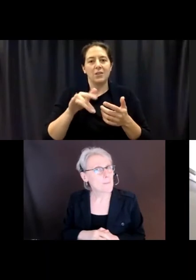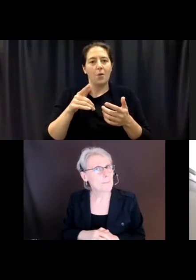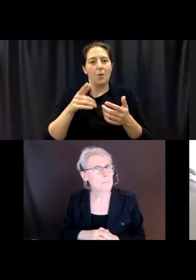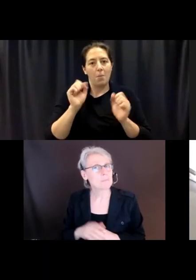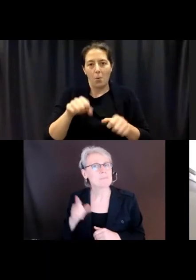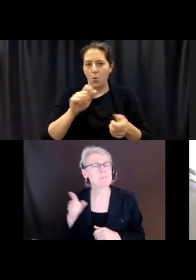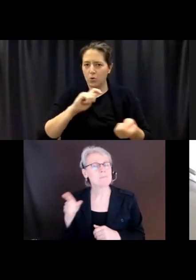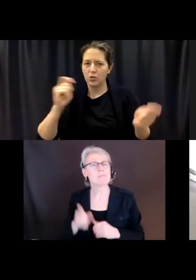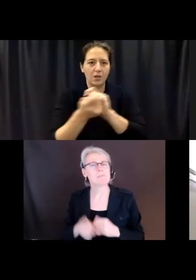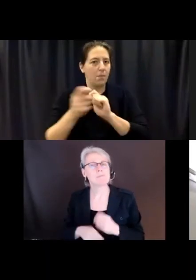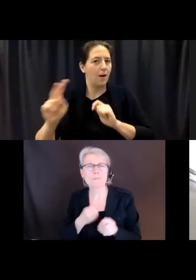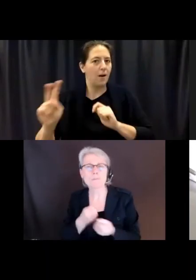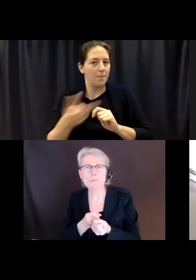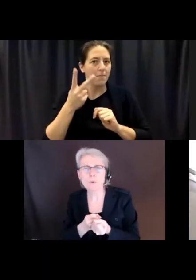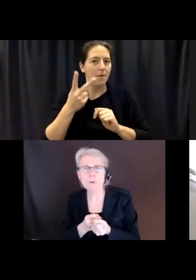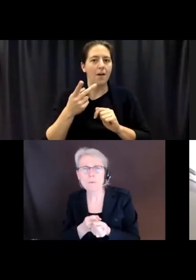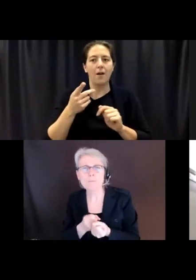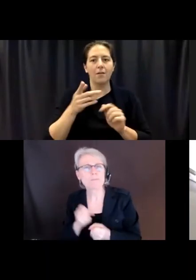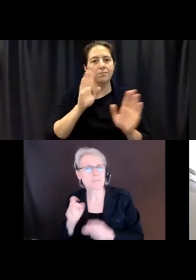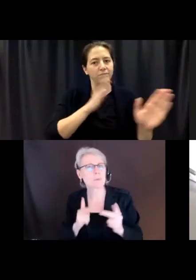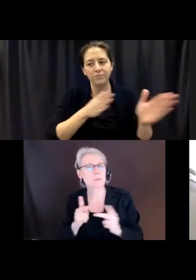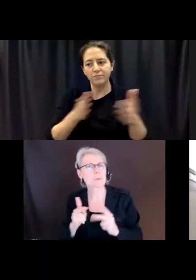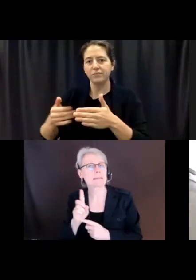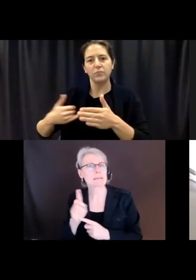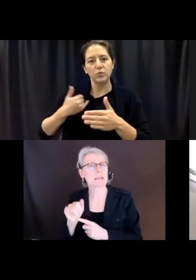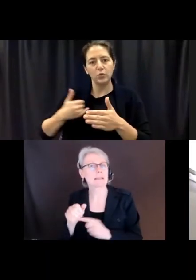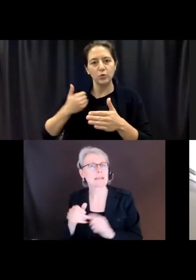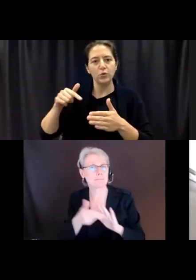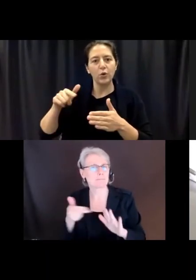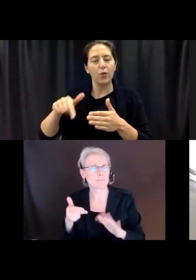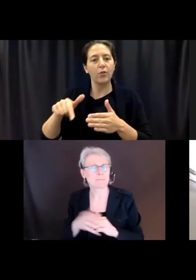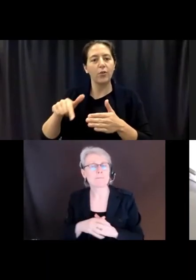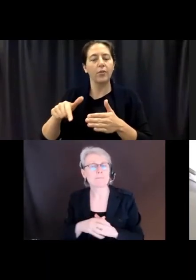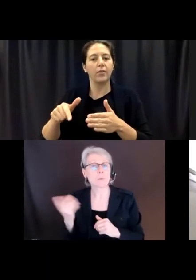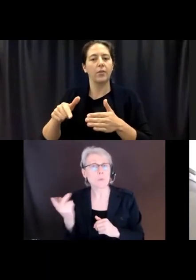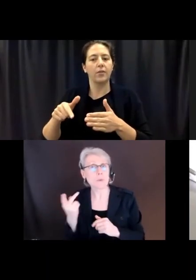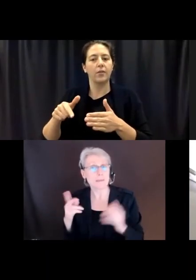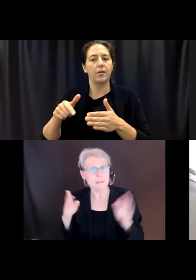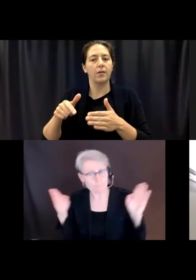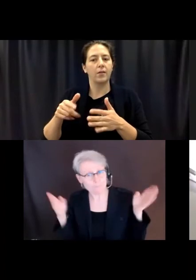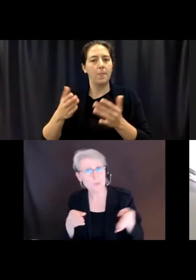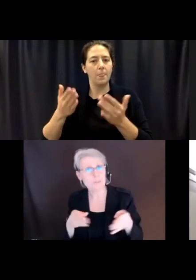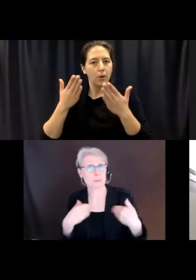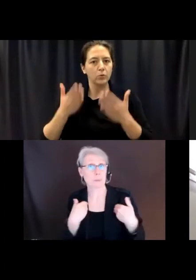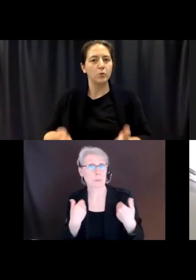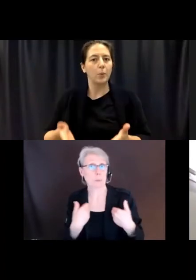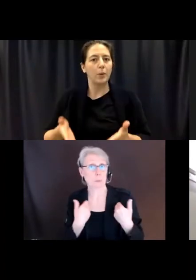WHAT I'M SAYING IS THAT WE CAN MAKE A CHANGE. WE CAN GO TOWARDS THE YOUTH. WE CAN RIGHT